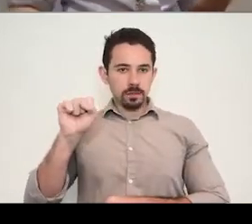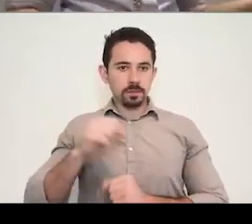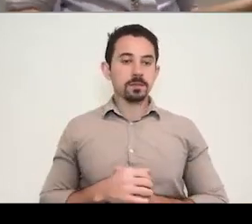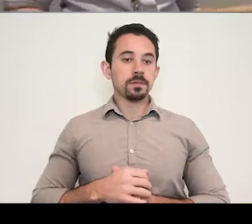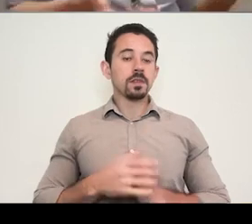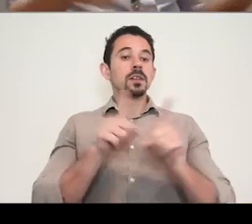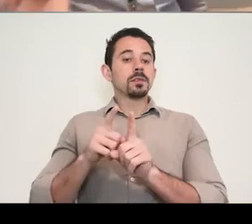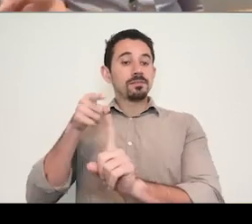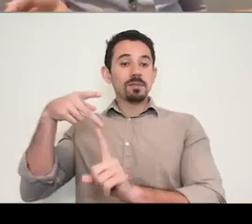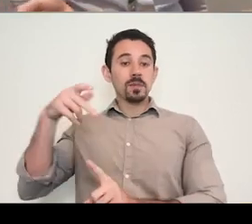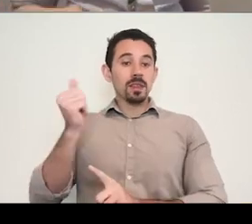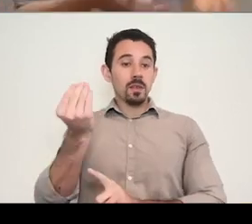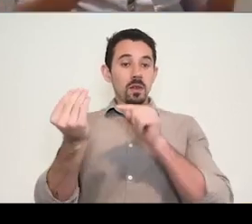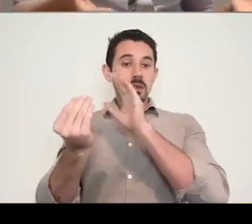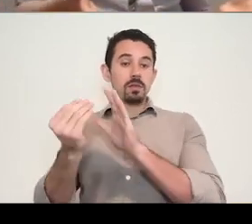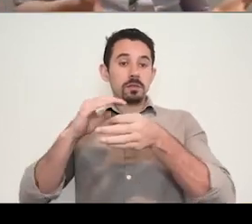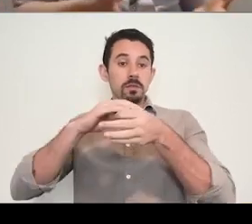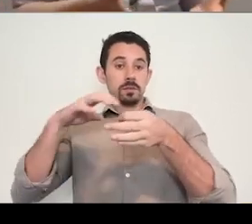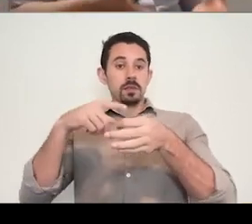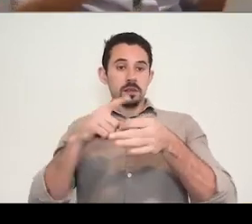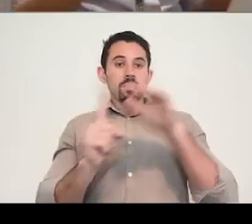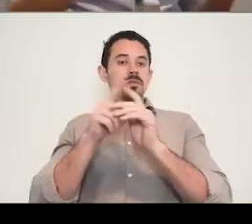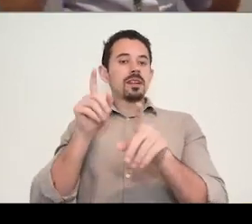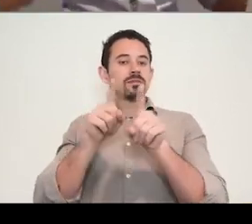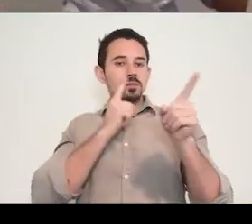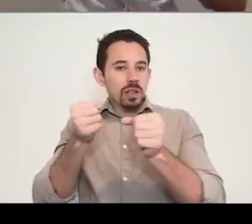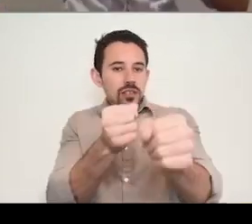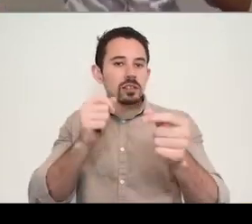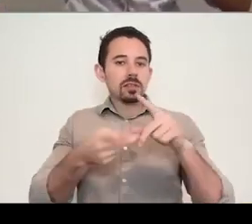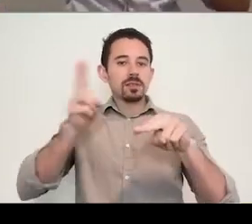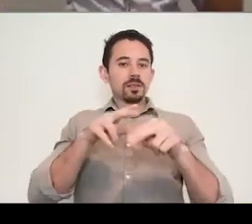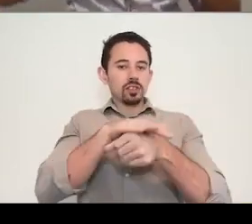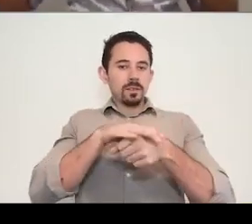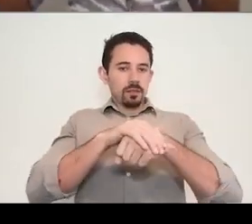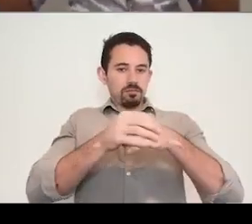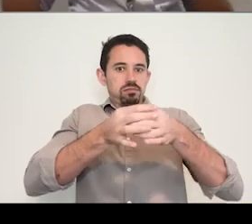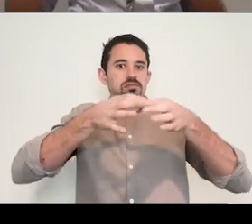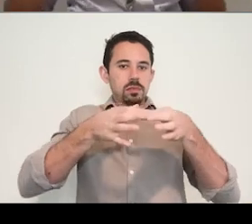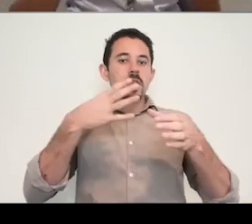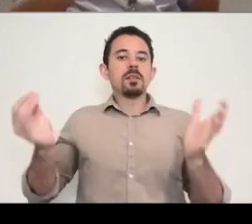In addition, PA14 wrinkling is known to occur as a strategy to increase the surface area to promote